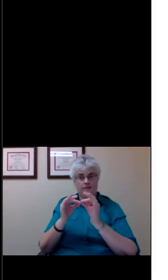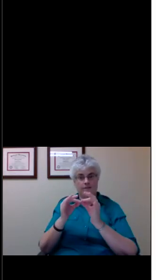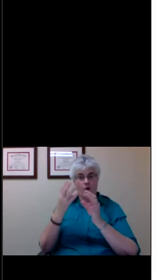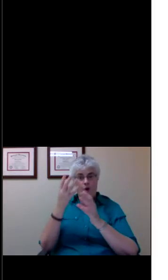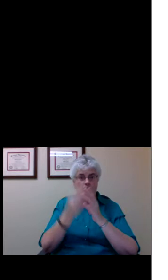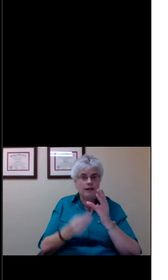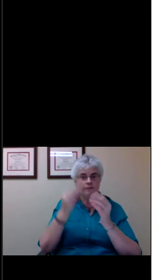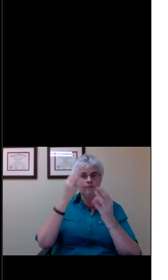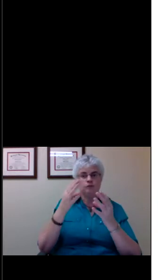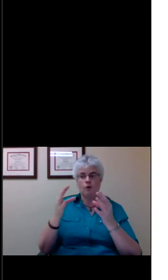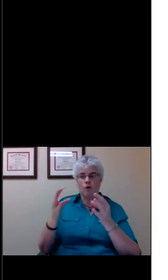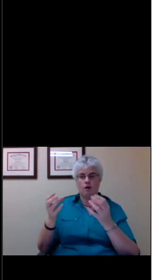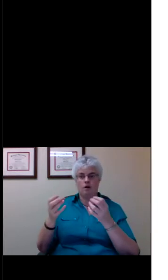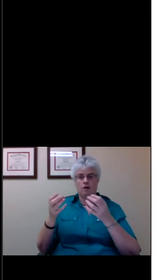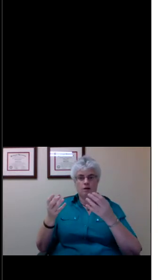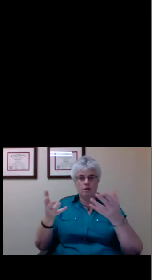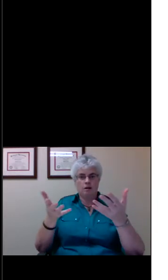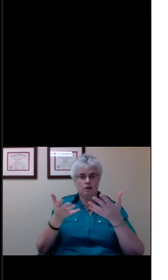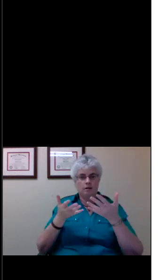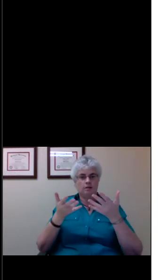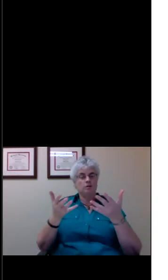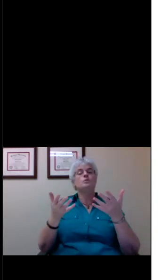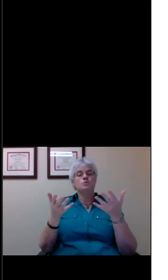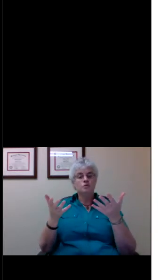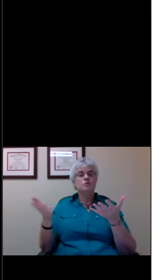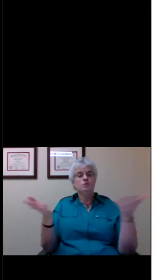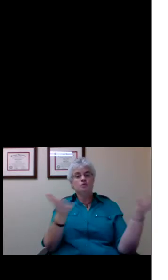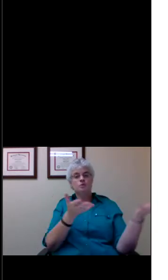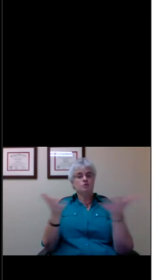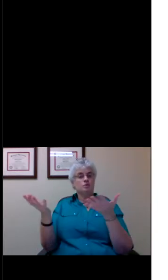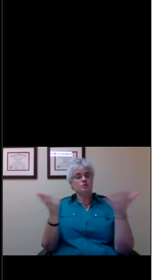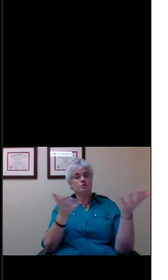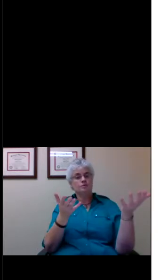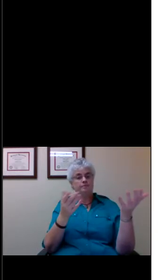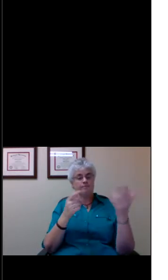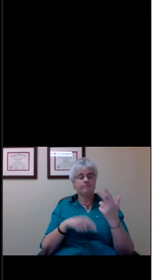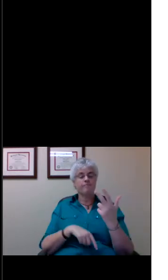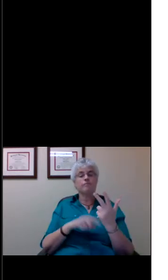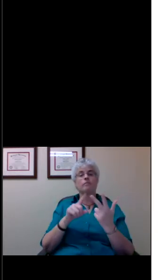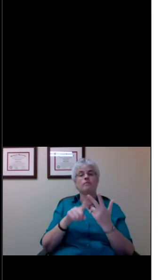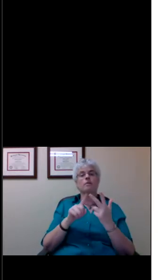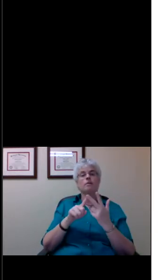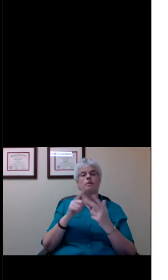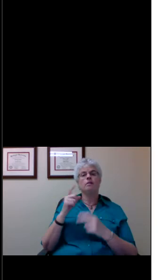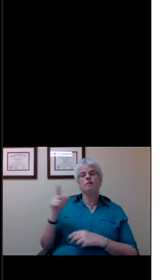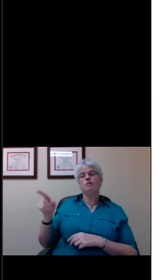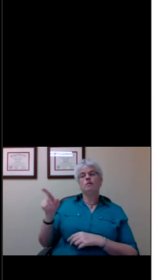power, and if information is missing or left out that can effect things